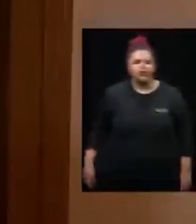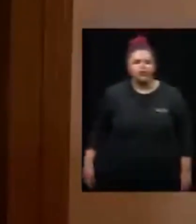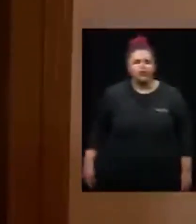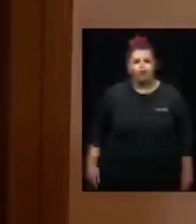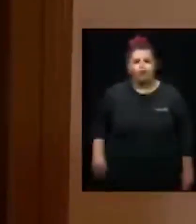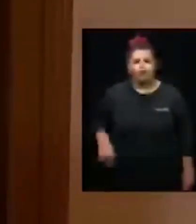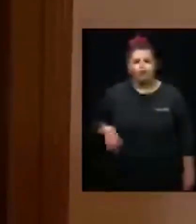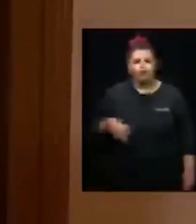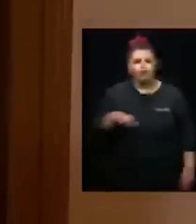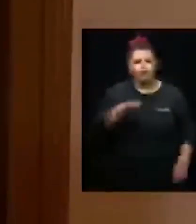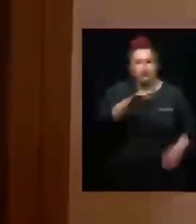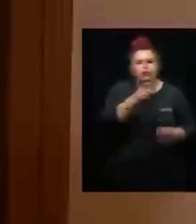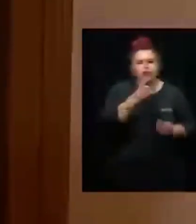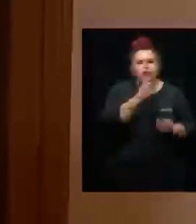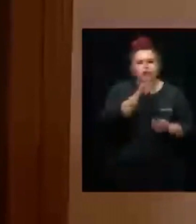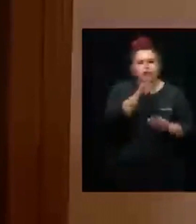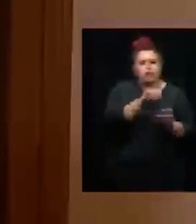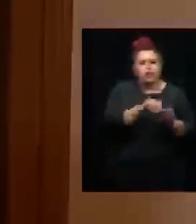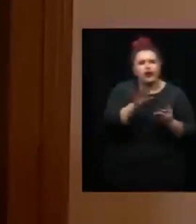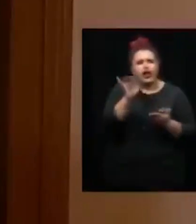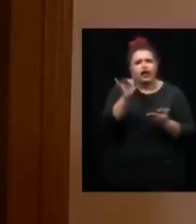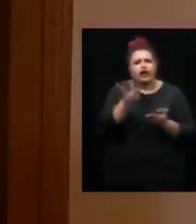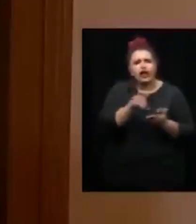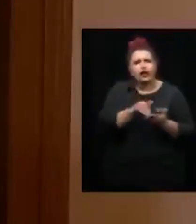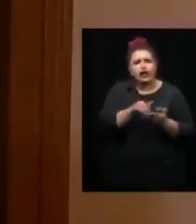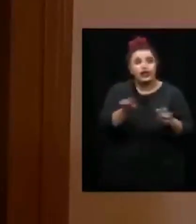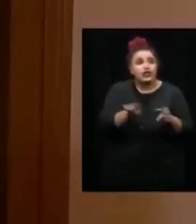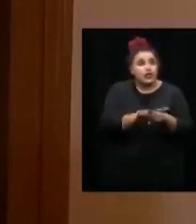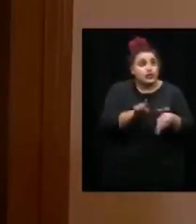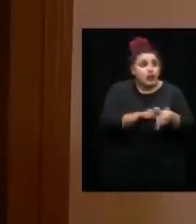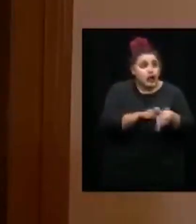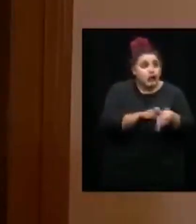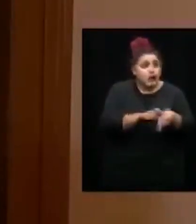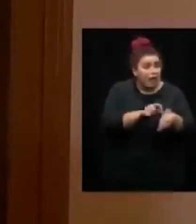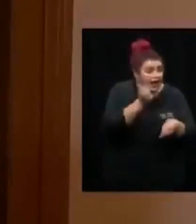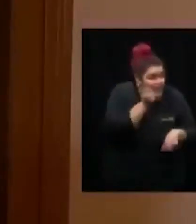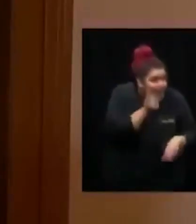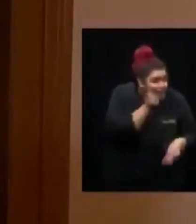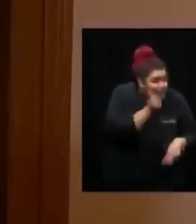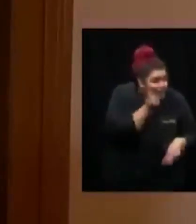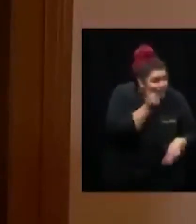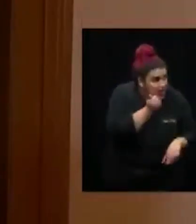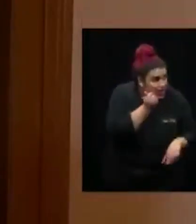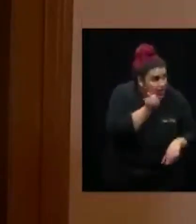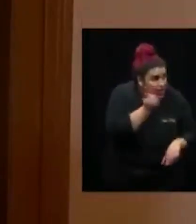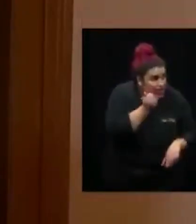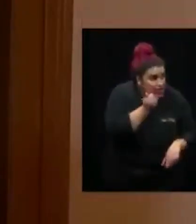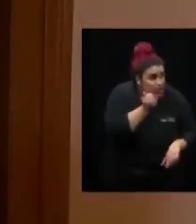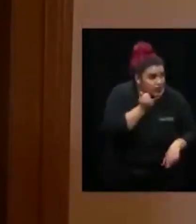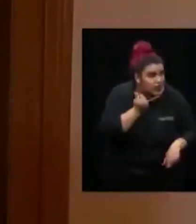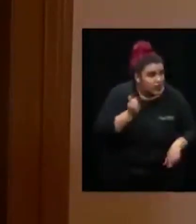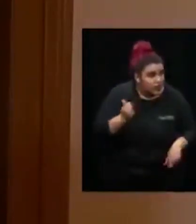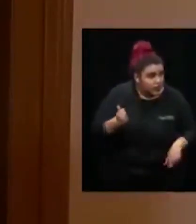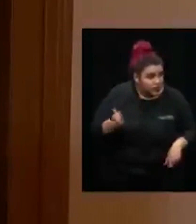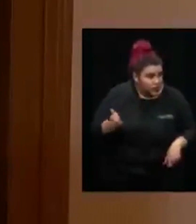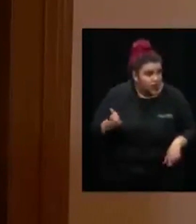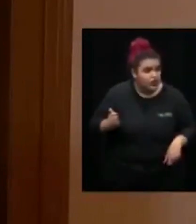close restaurants, bars and gyms again. He also reissued the statewide mask order with new provisions for businesses. IF I COULD WAVE A WAND